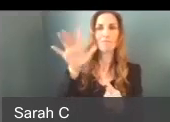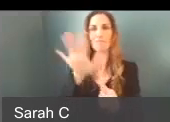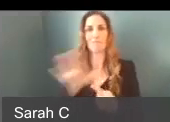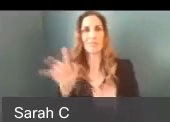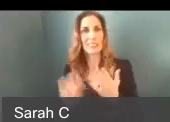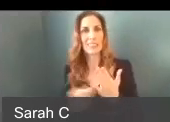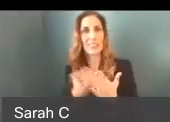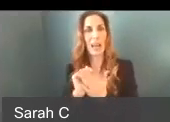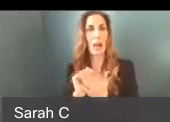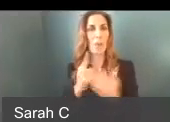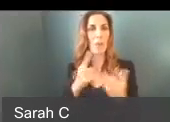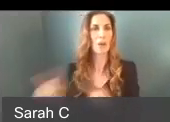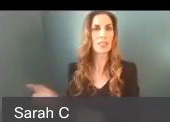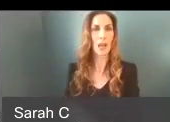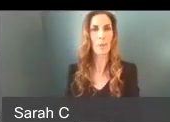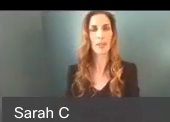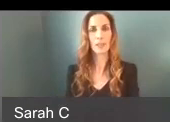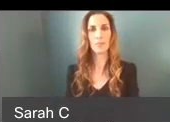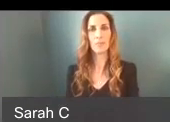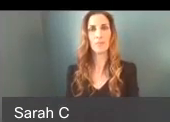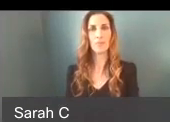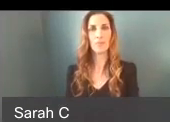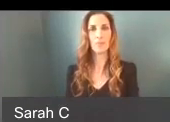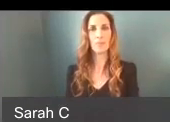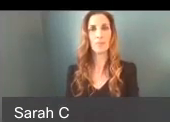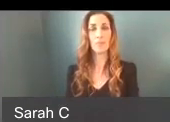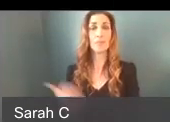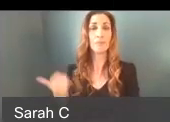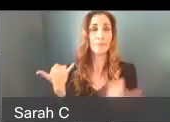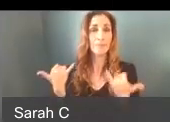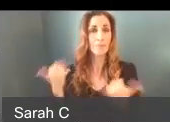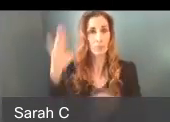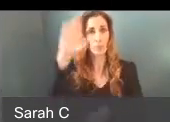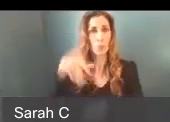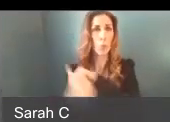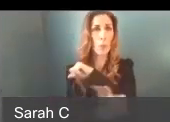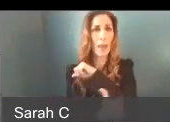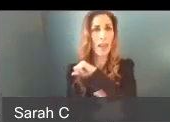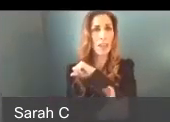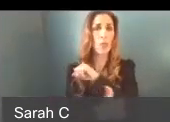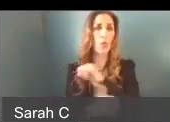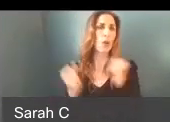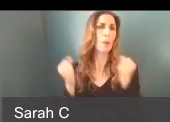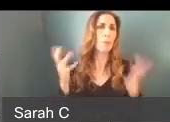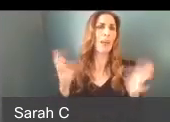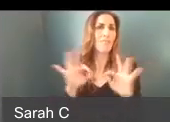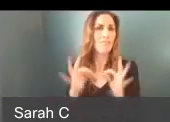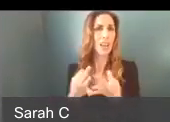As we are in Passover now, many families are on spring break, and, of course, we have Easter this